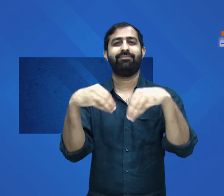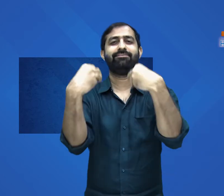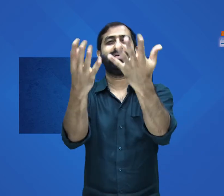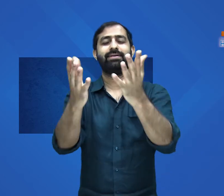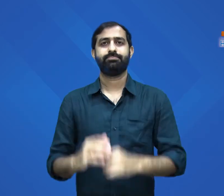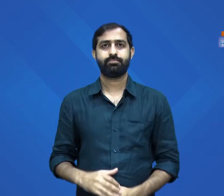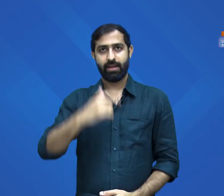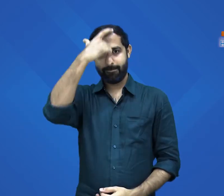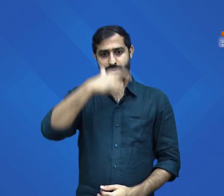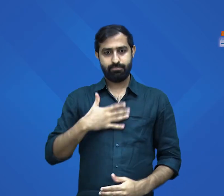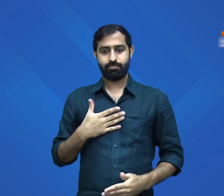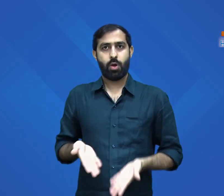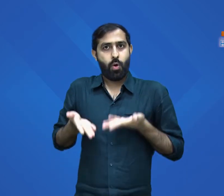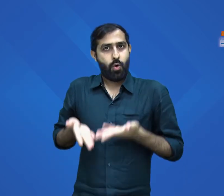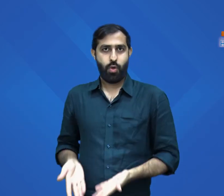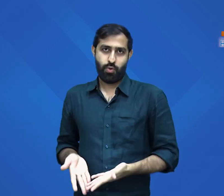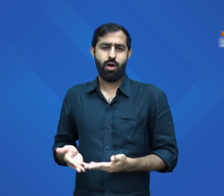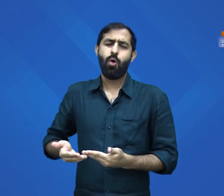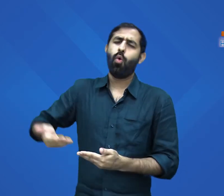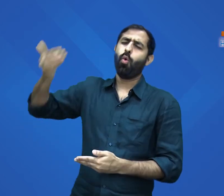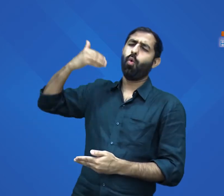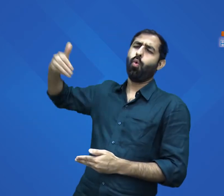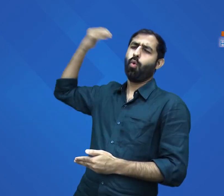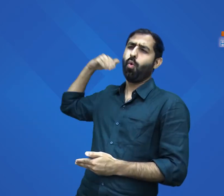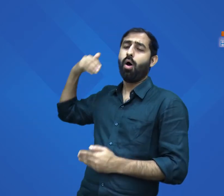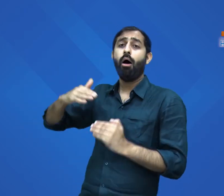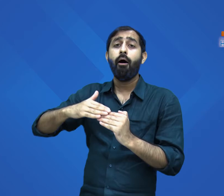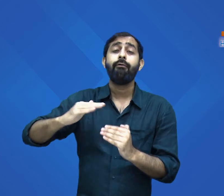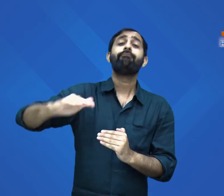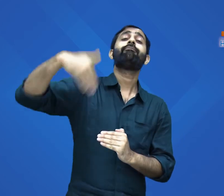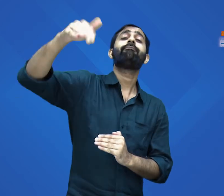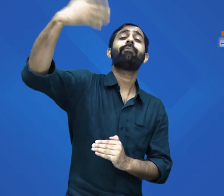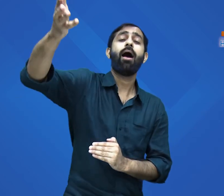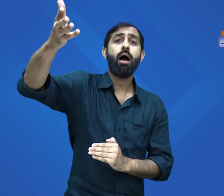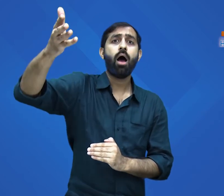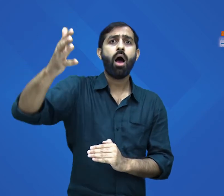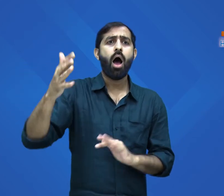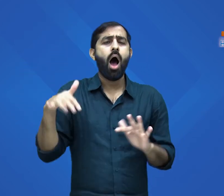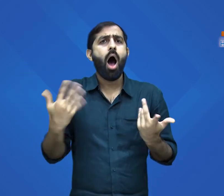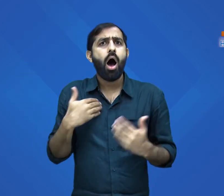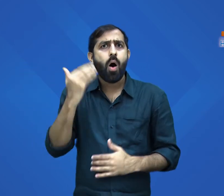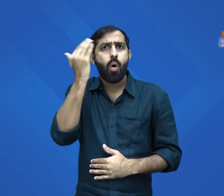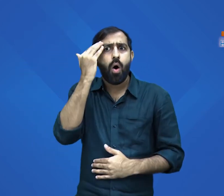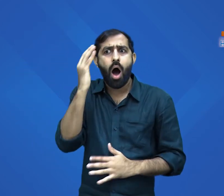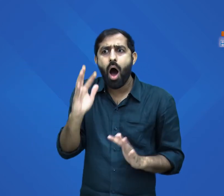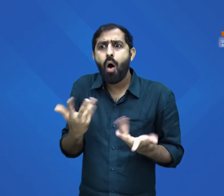Let me elaborate. How do we process thoughts in our mind about our past, present and future?